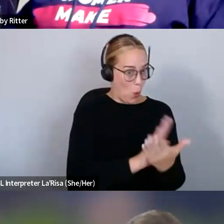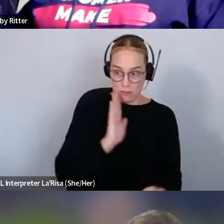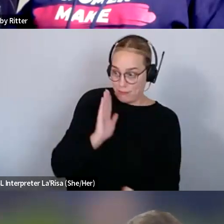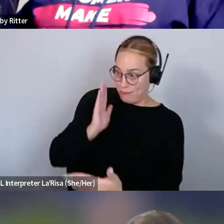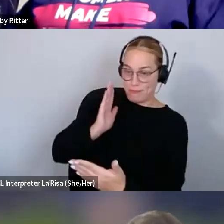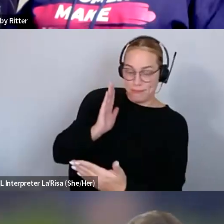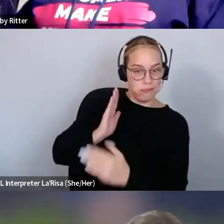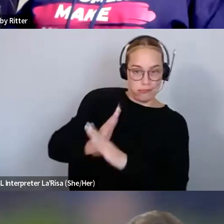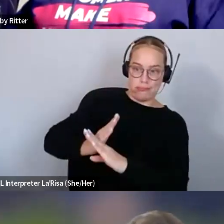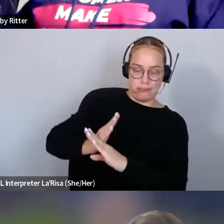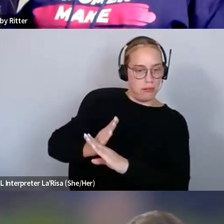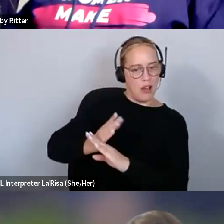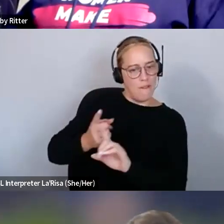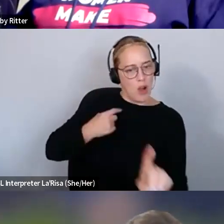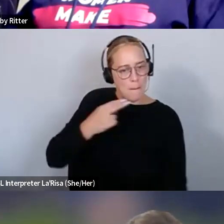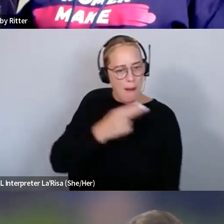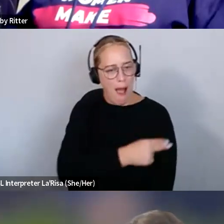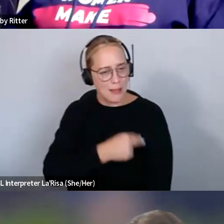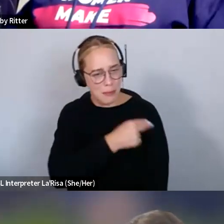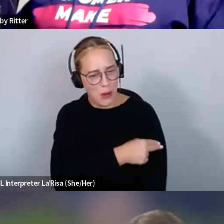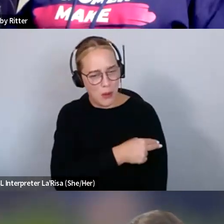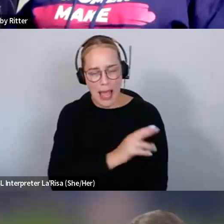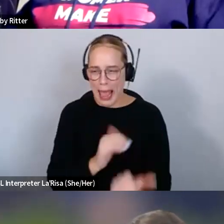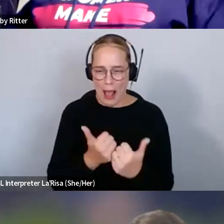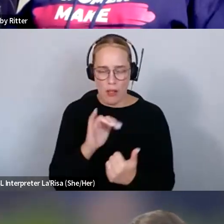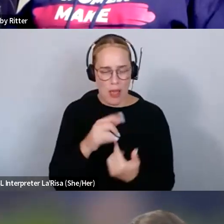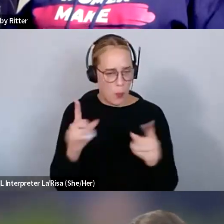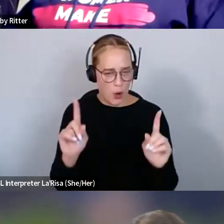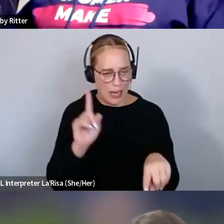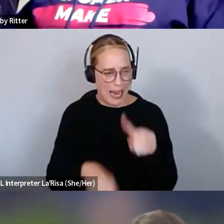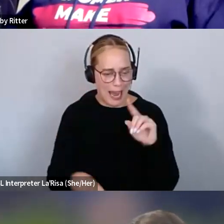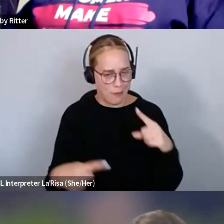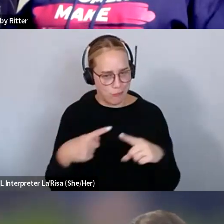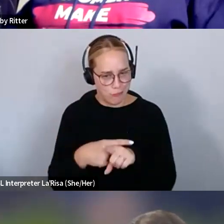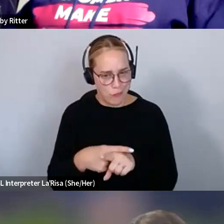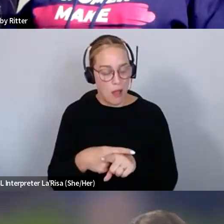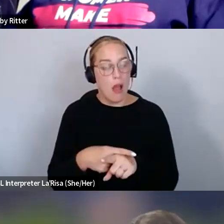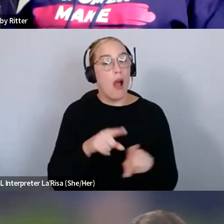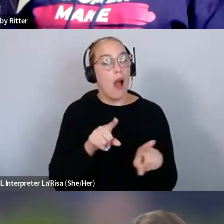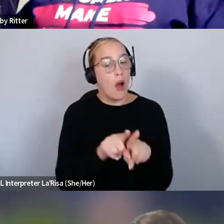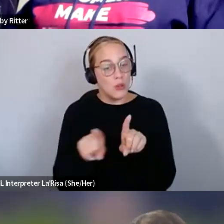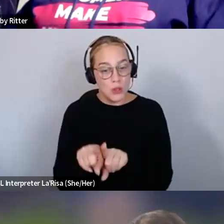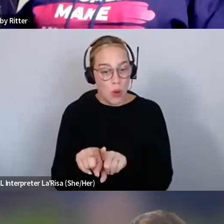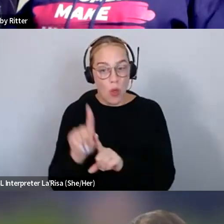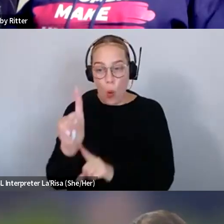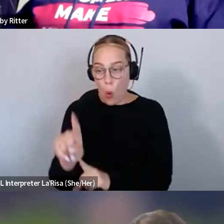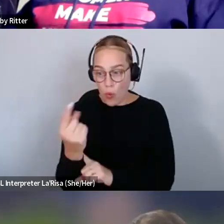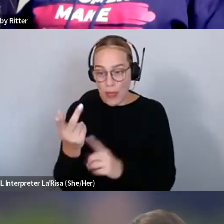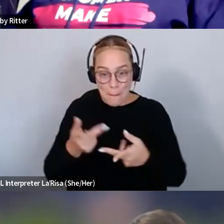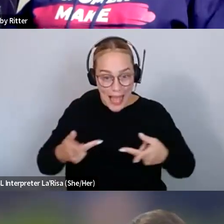telling her this. The hospital is not telling her this. How does the school get to prohibit the dog and a hospital? One, the cans. Two, the